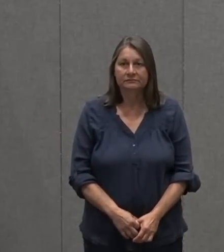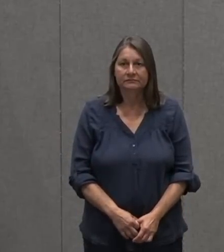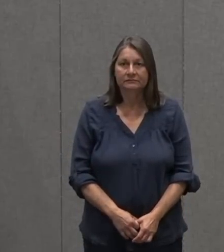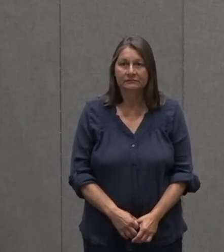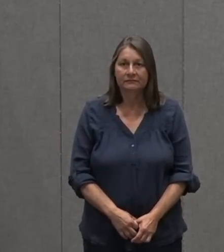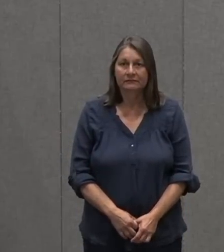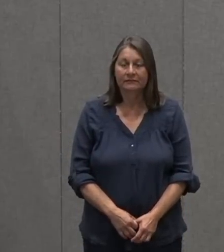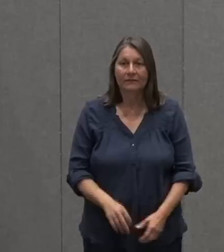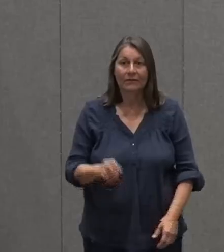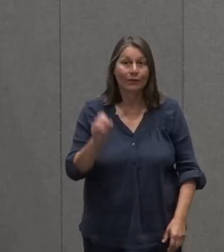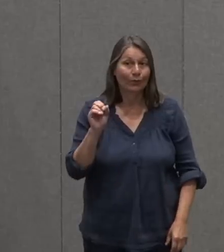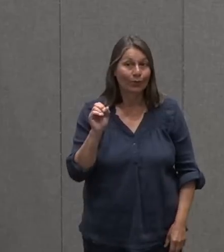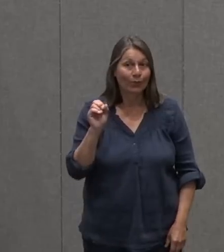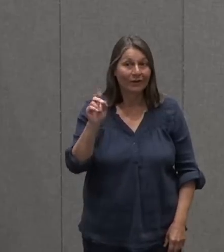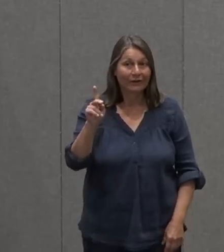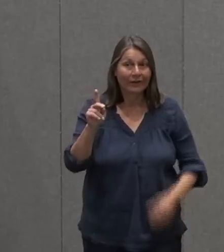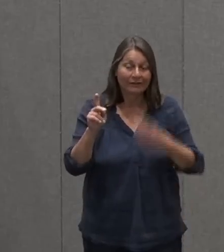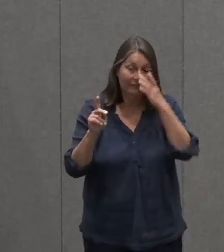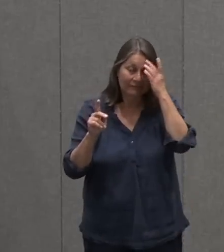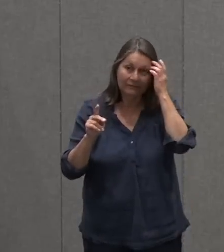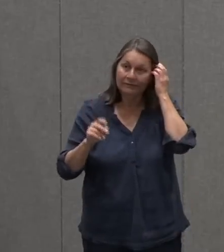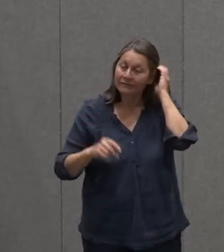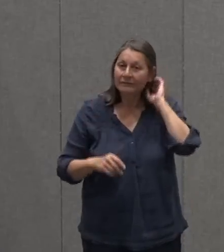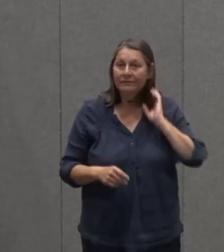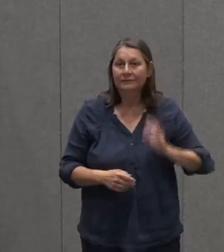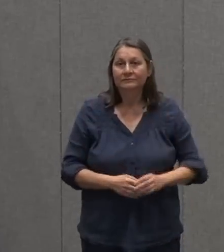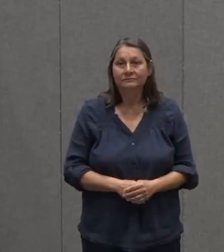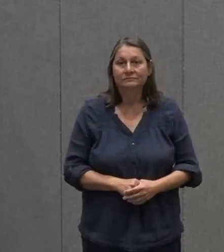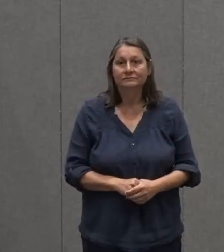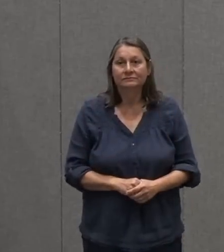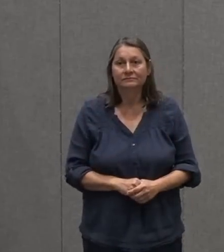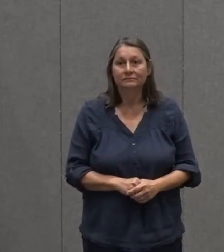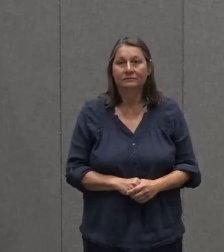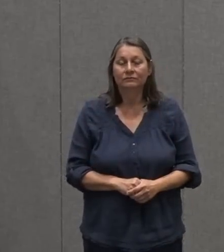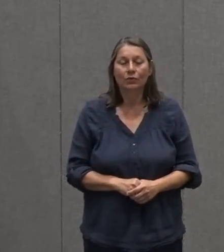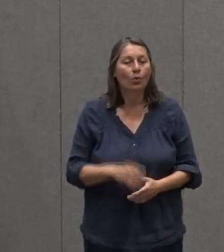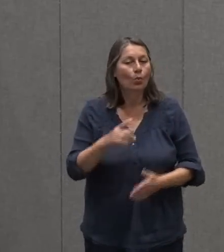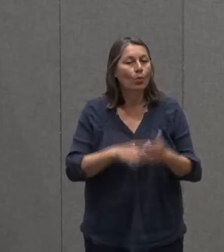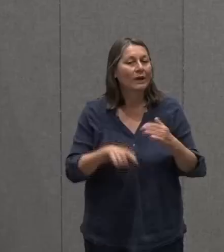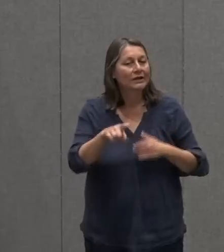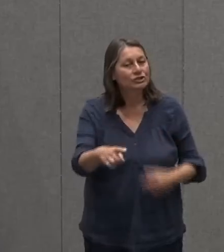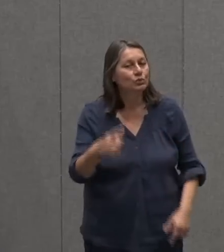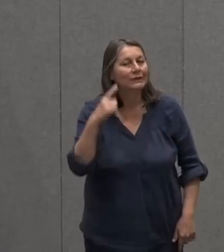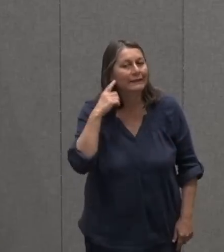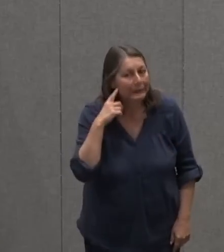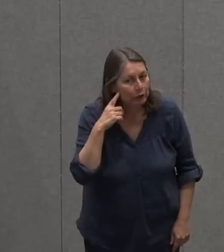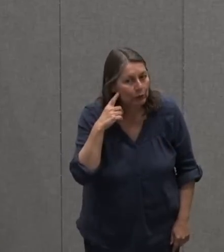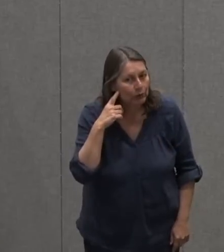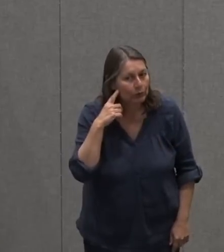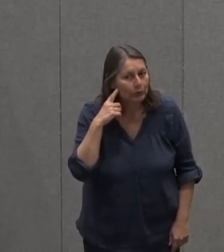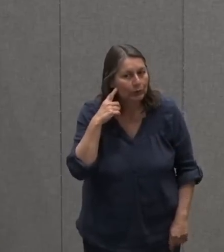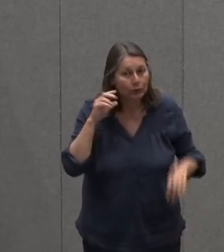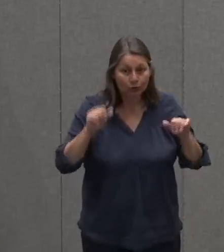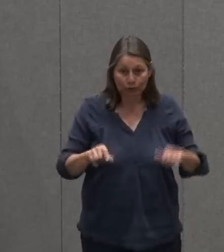Okay, so what did you hear? Were you able to hear anything?